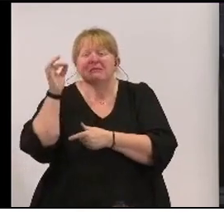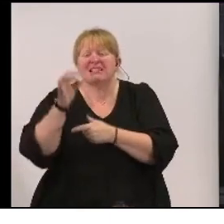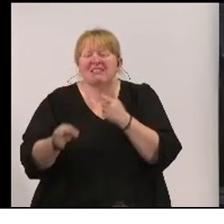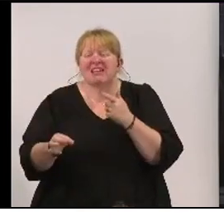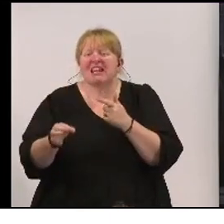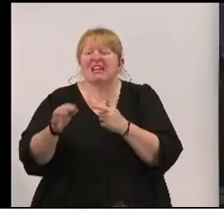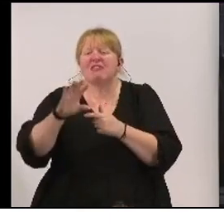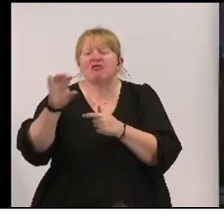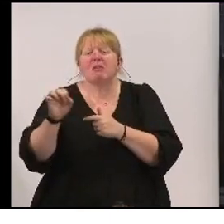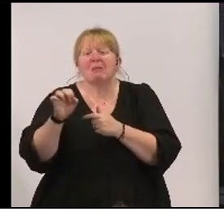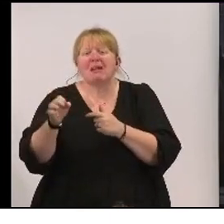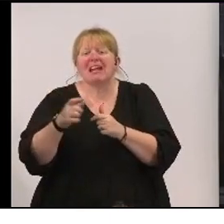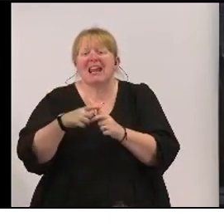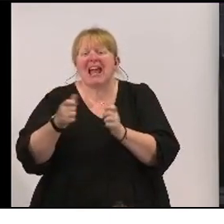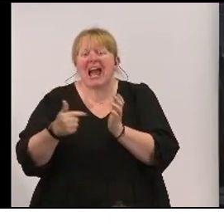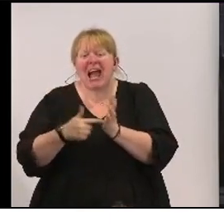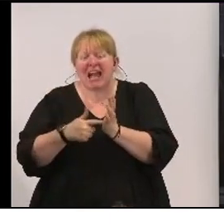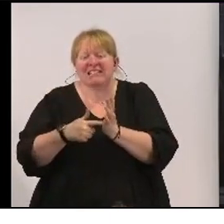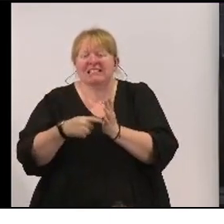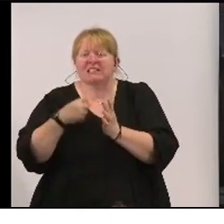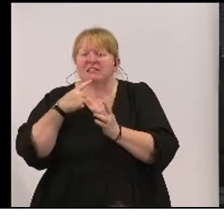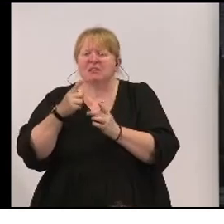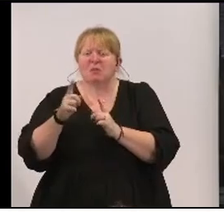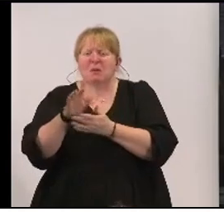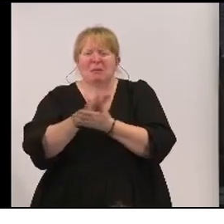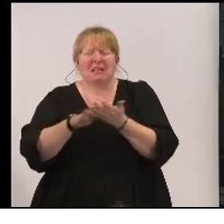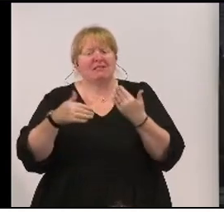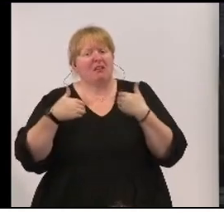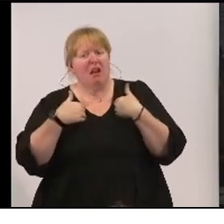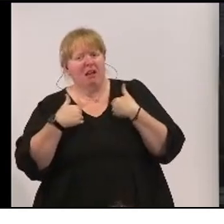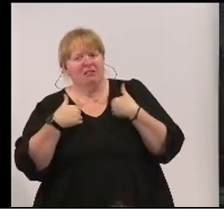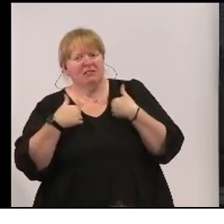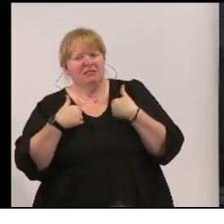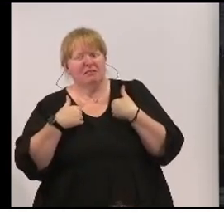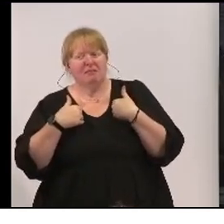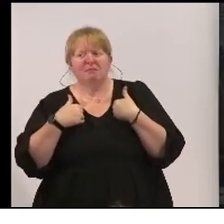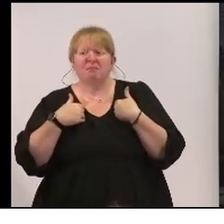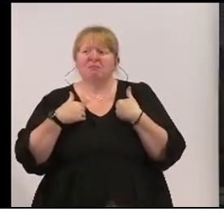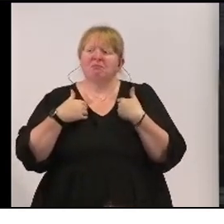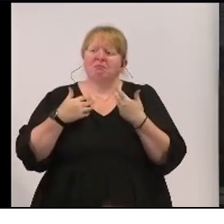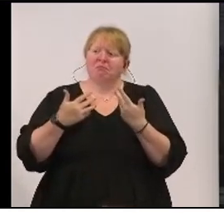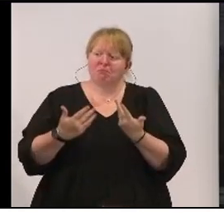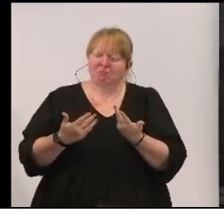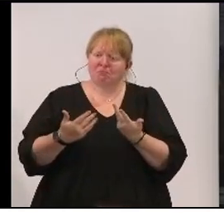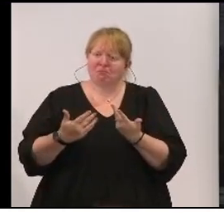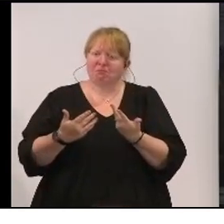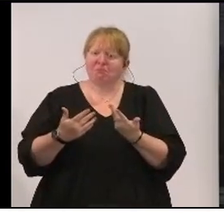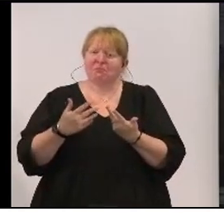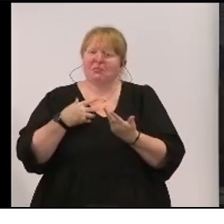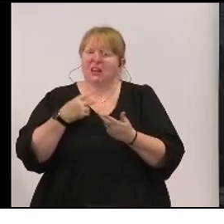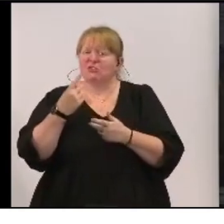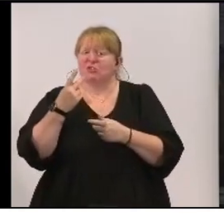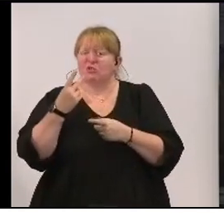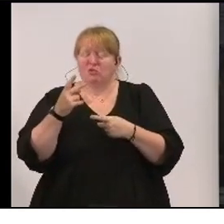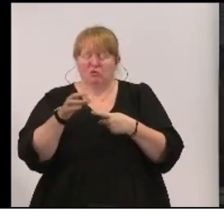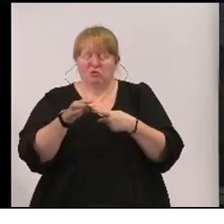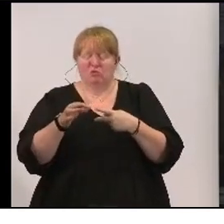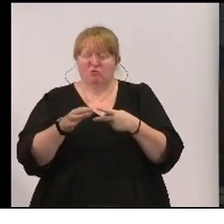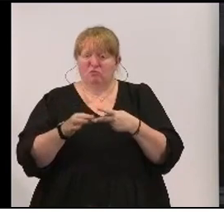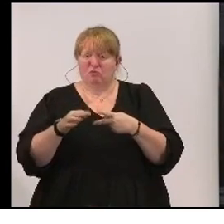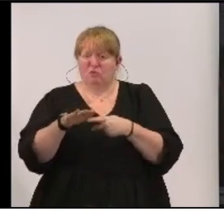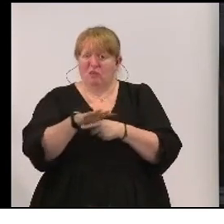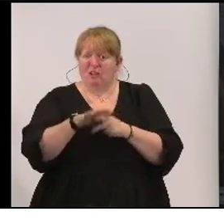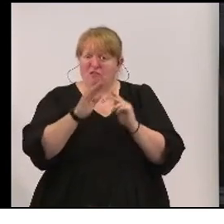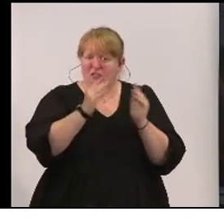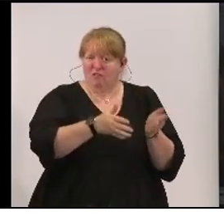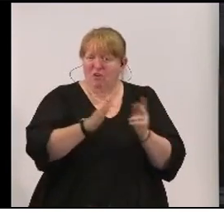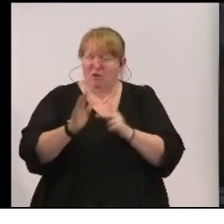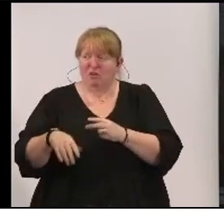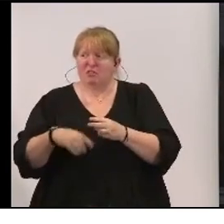Accessibility Act, what it, what it means for us, There are two primary areas of focus and three